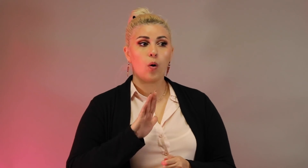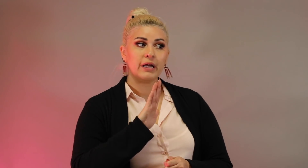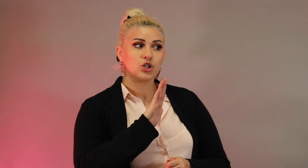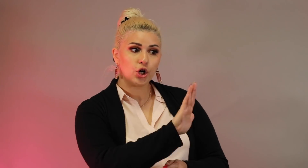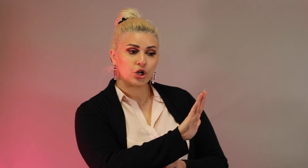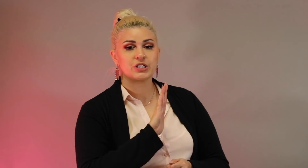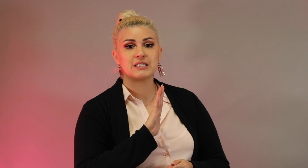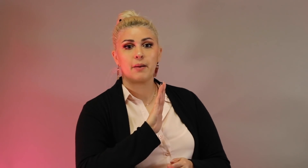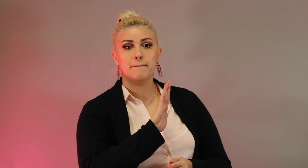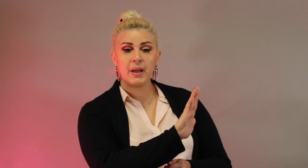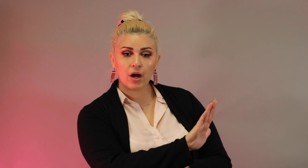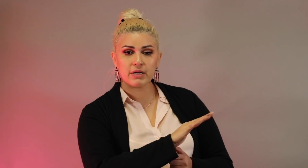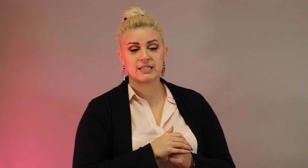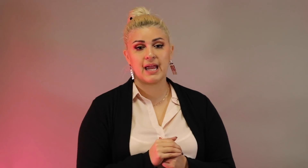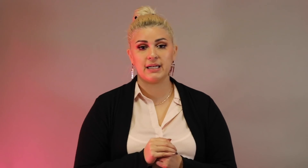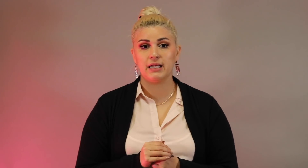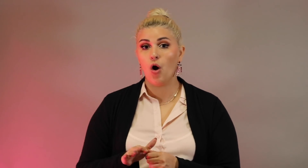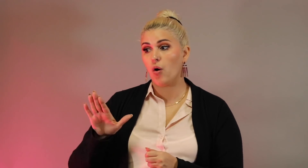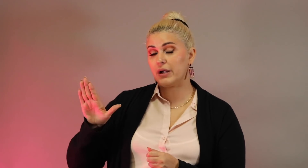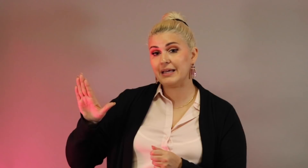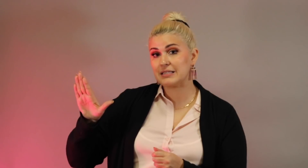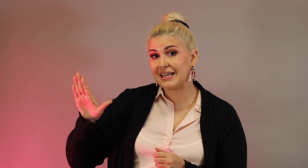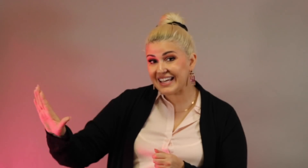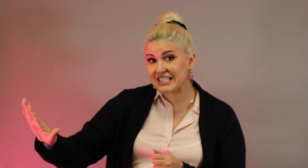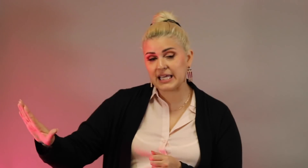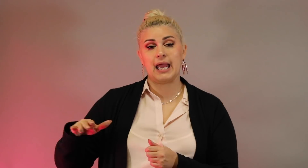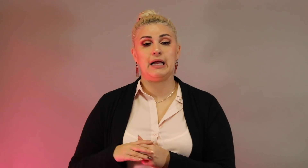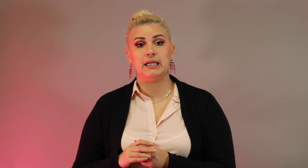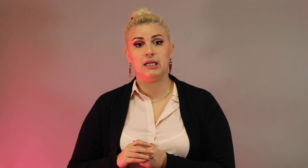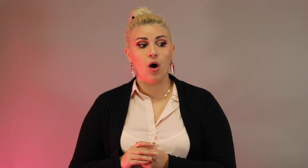or it's hers, It's Mary's candy, or it's its candy,